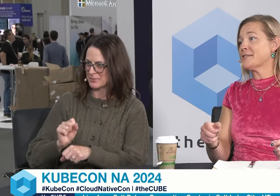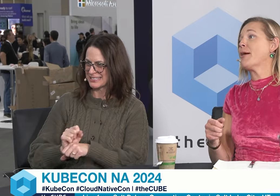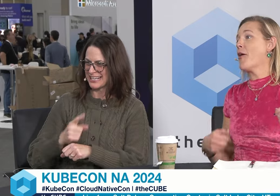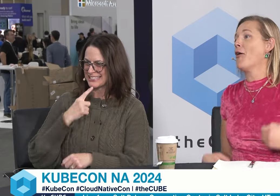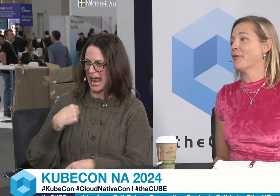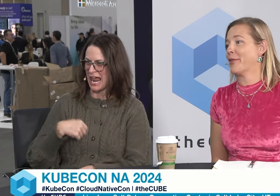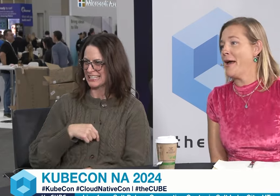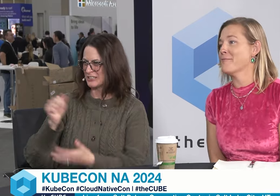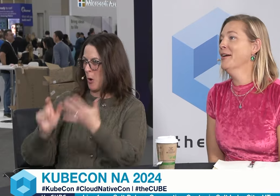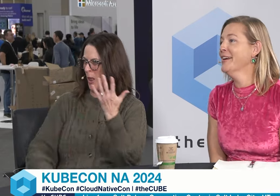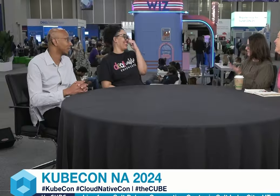Tell us about all of them.